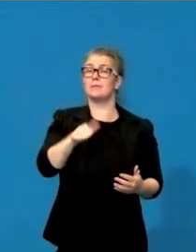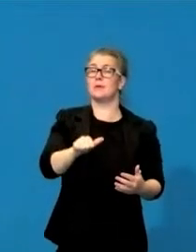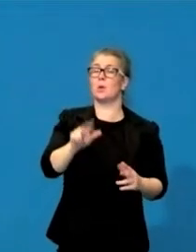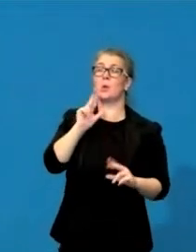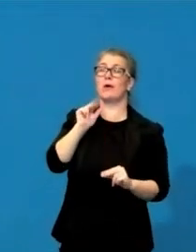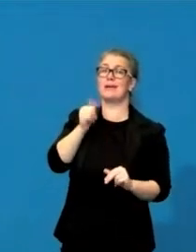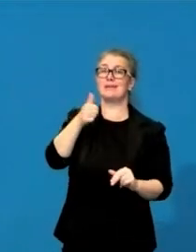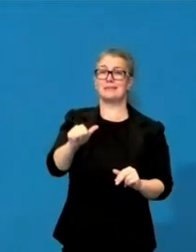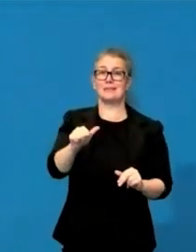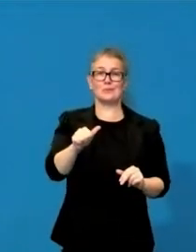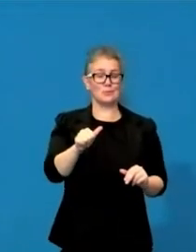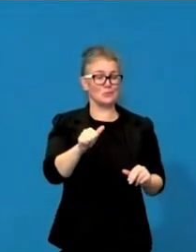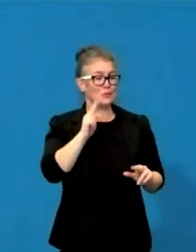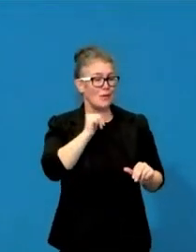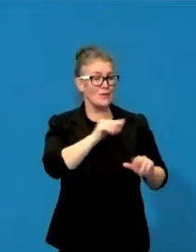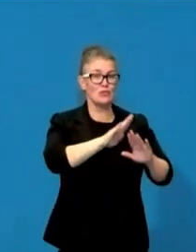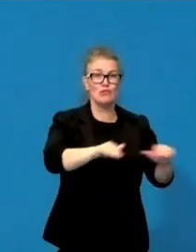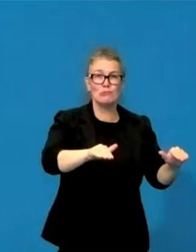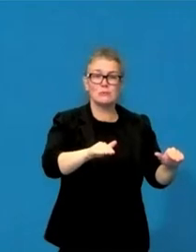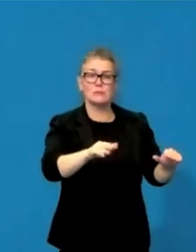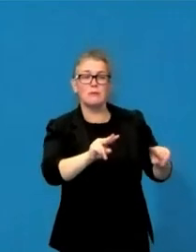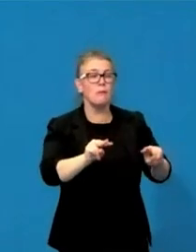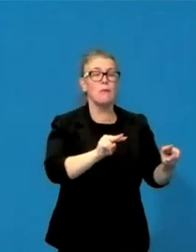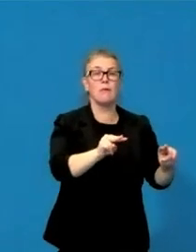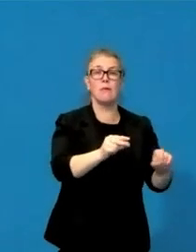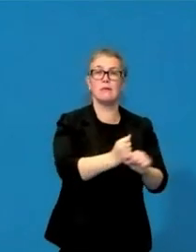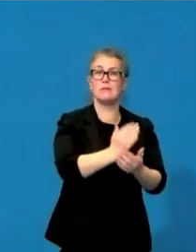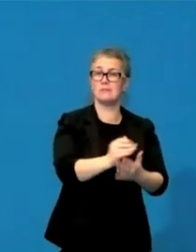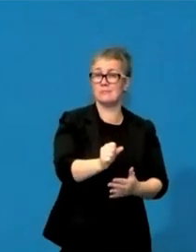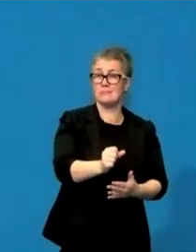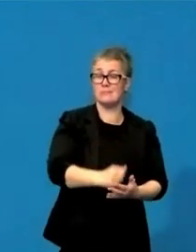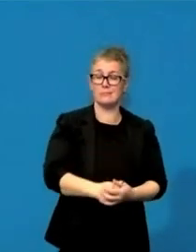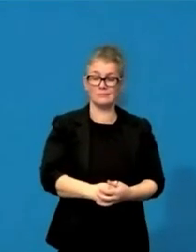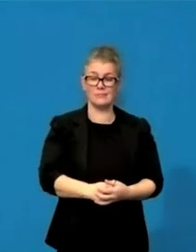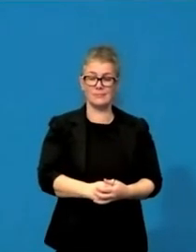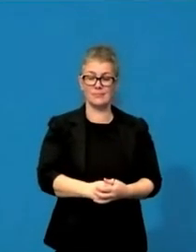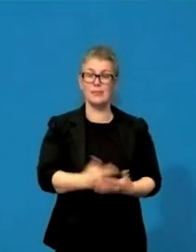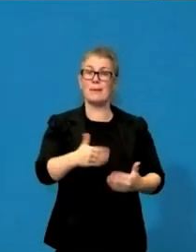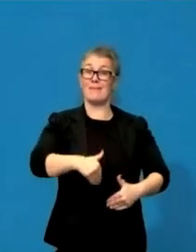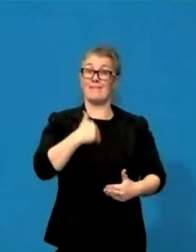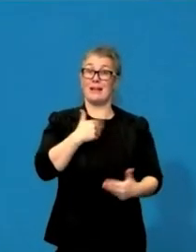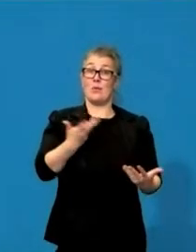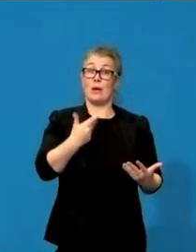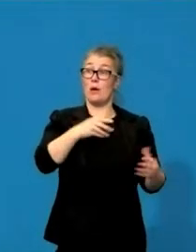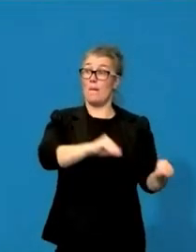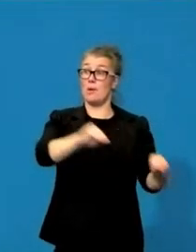the kids. And - yeah. So you don't have that feeling if you have to move off Country?